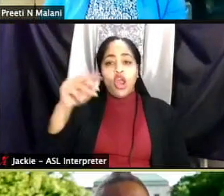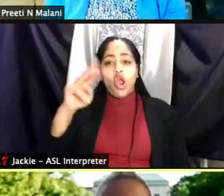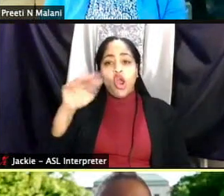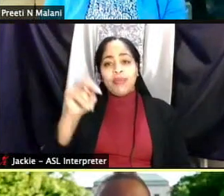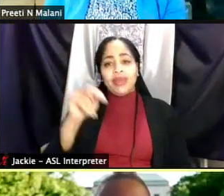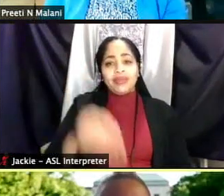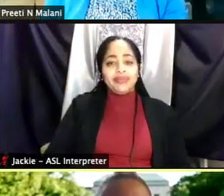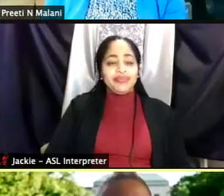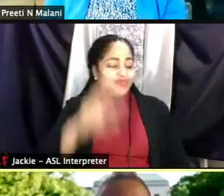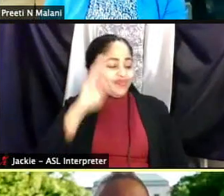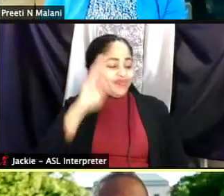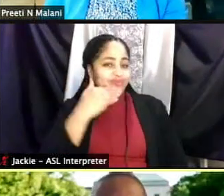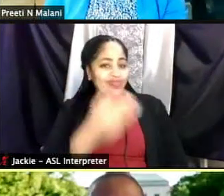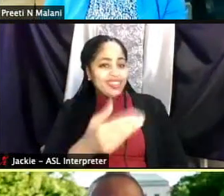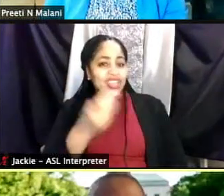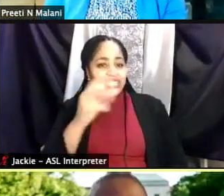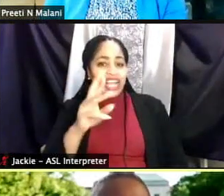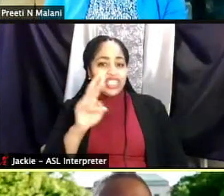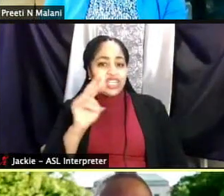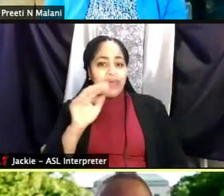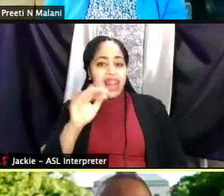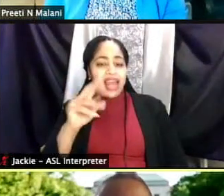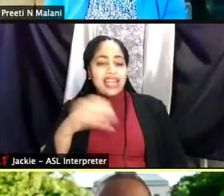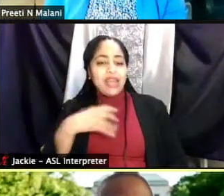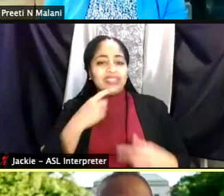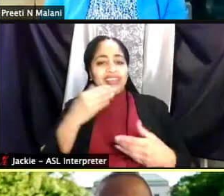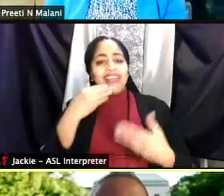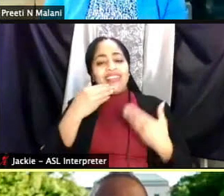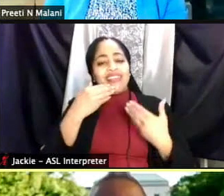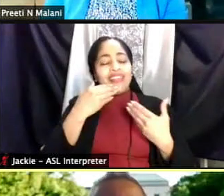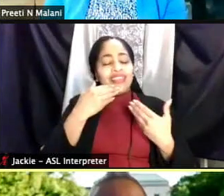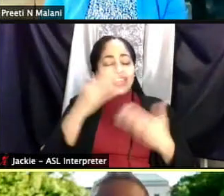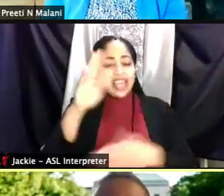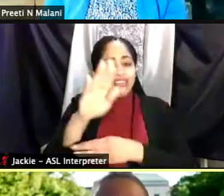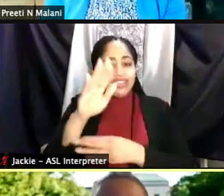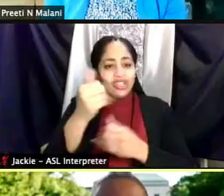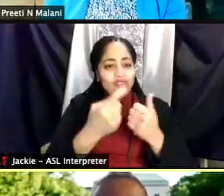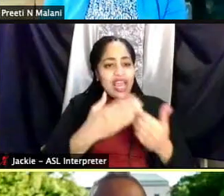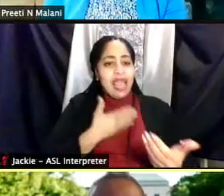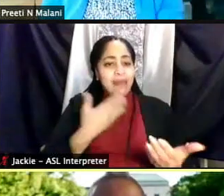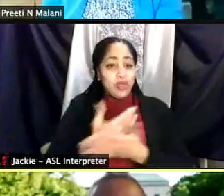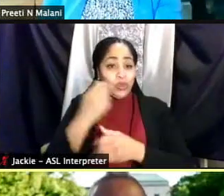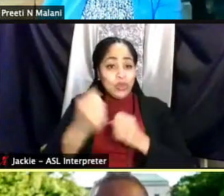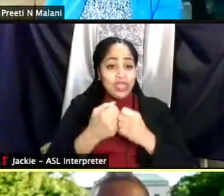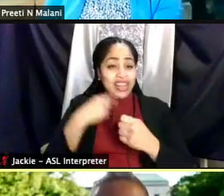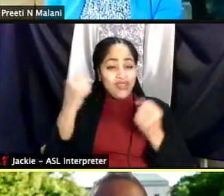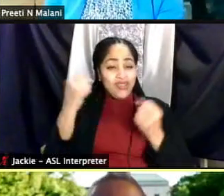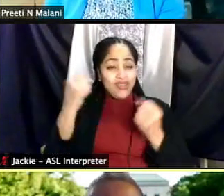Thank you, Dr. Malani, and I wanna say good afternoon everyone and happy new year. I think we're all excited to leave 2020 behind